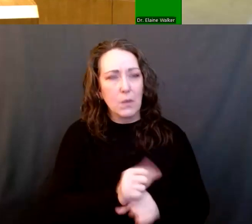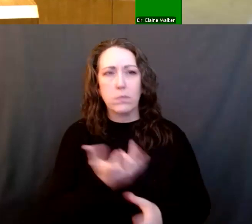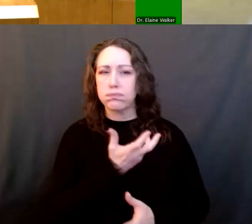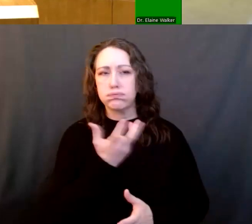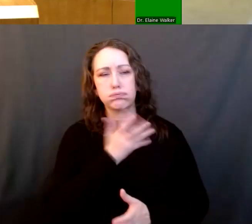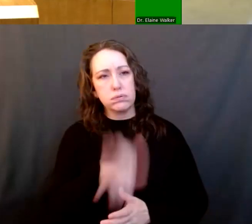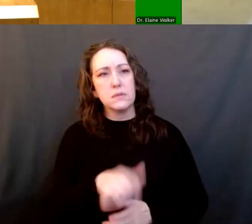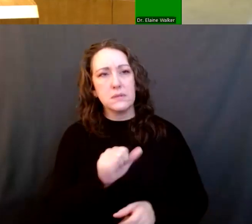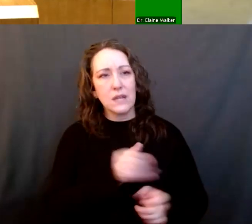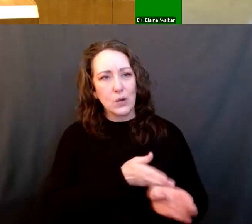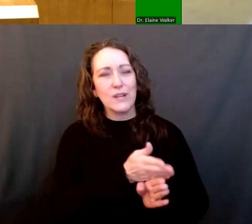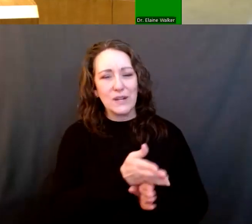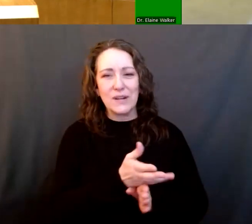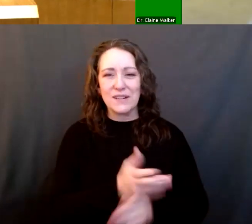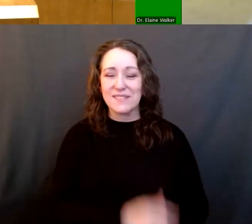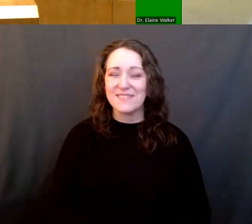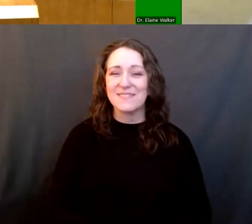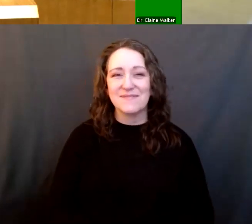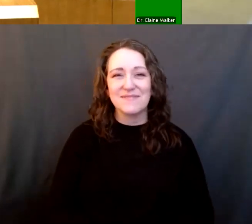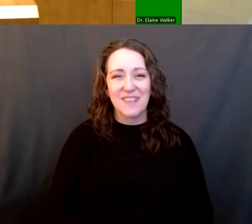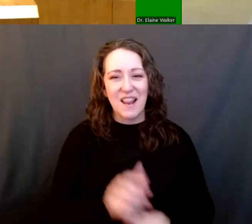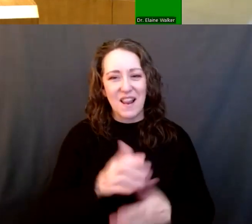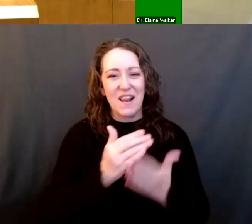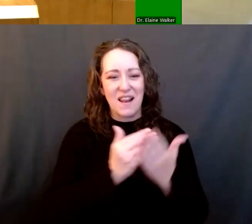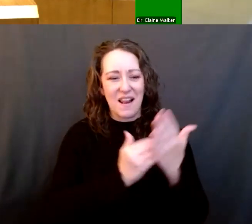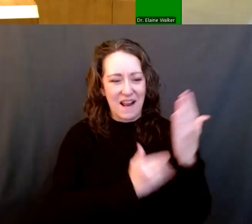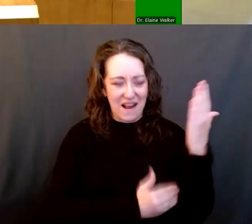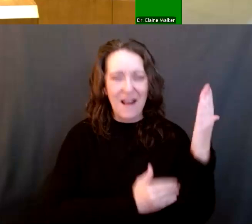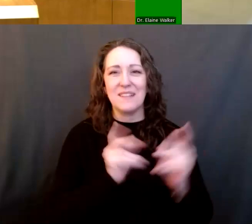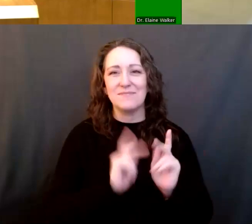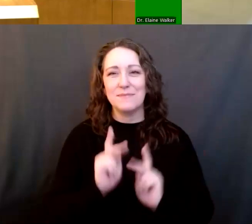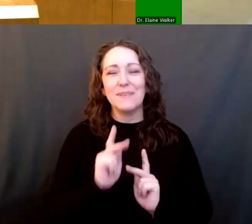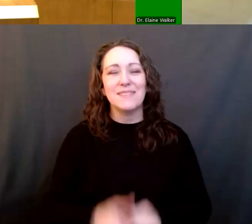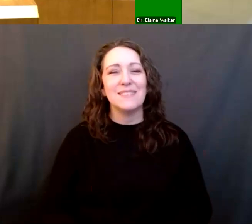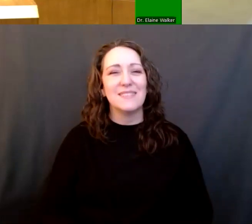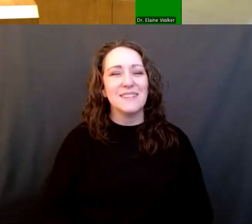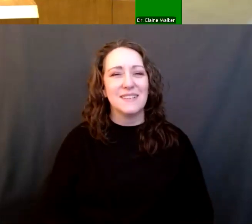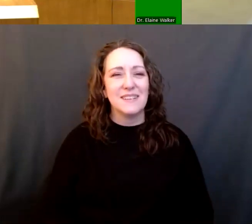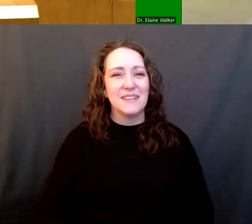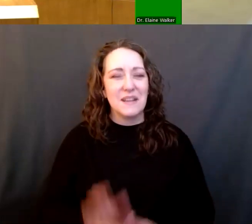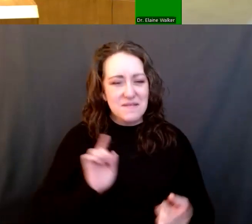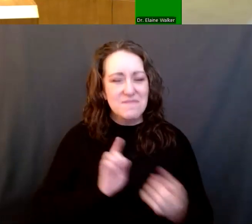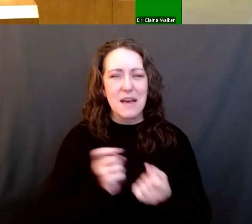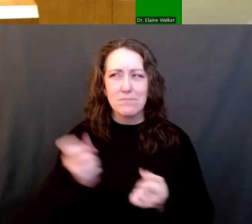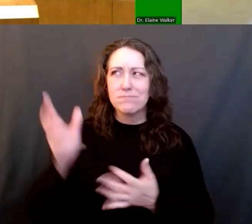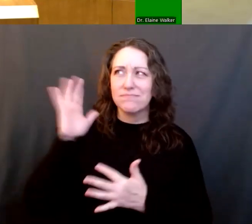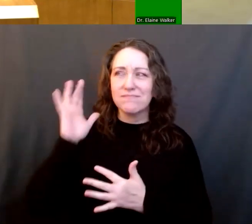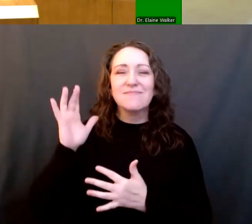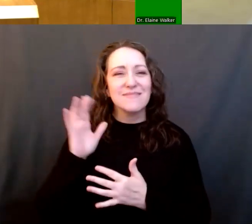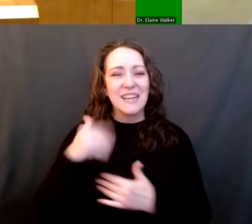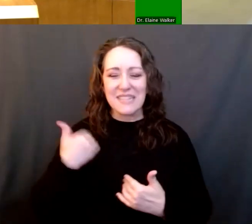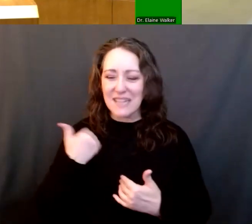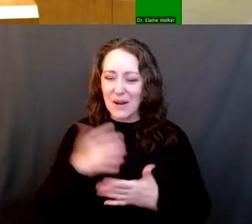a um quite a long list of people who I met many years ago as young students and now they're I'm